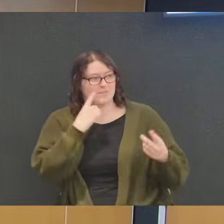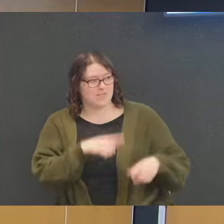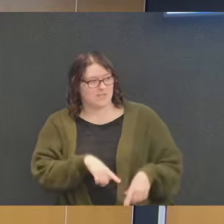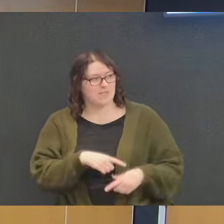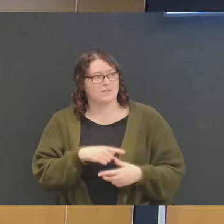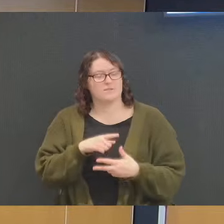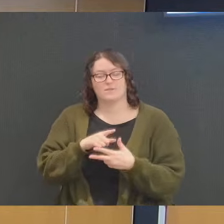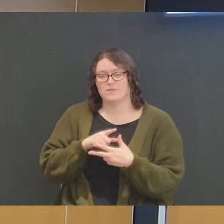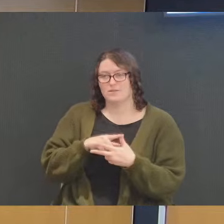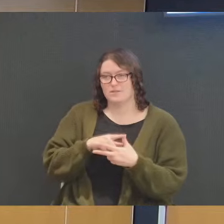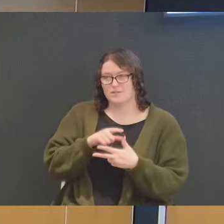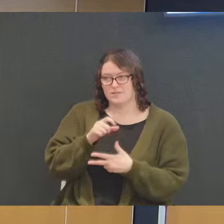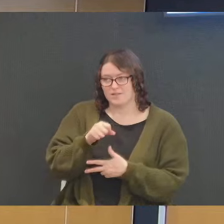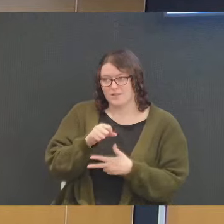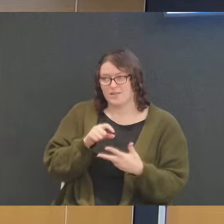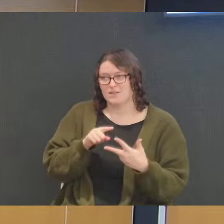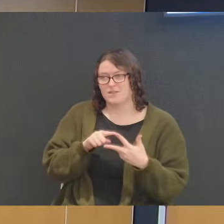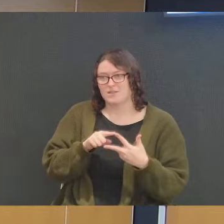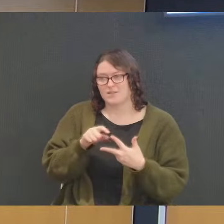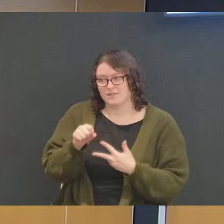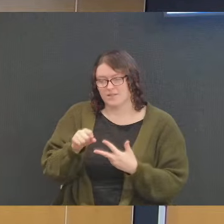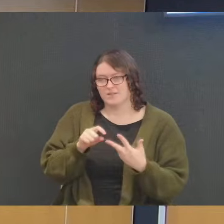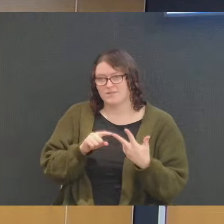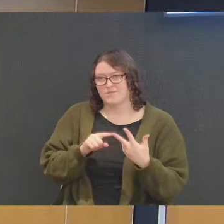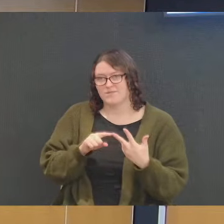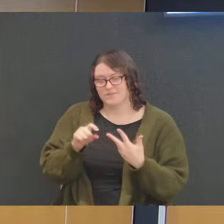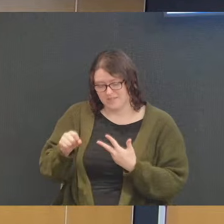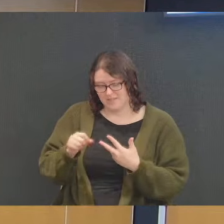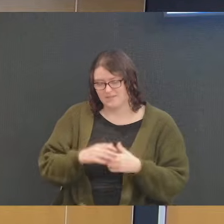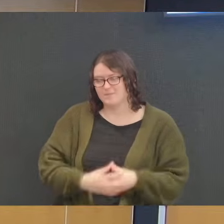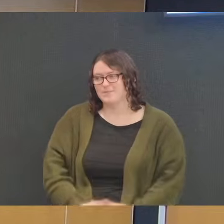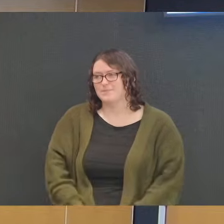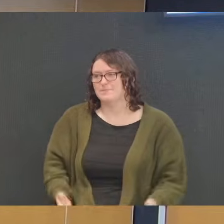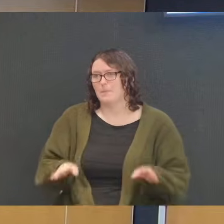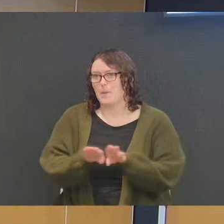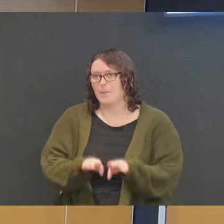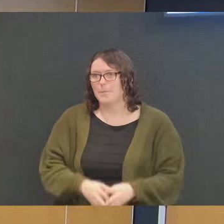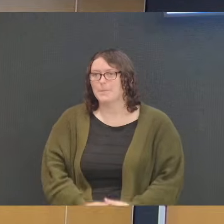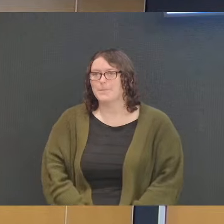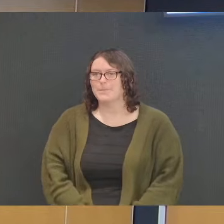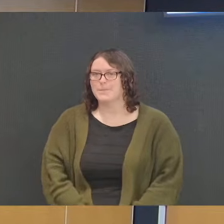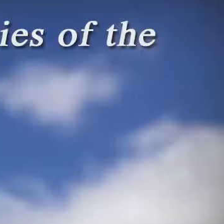Commissioner Summerow Dumas. Yes. Commissioner Reece. Yes. Commissioner Driehaus. Yes.